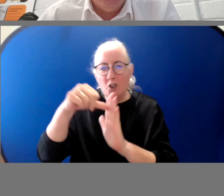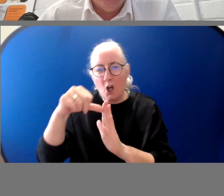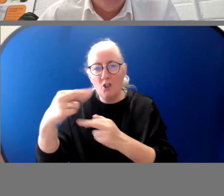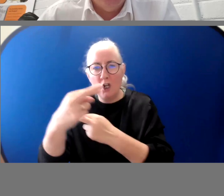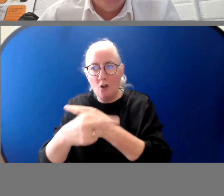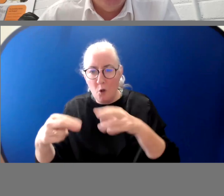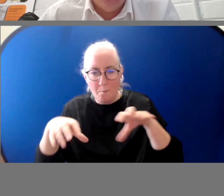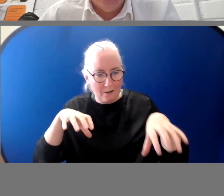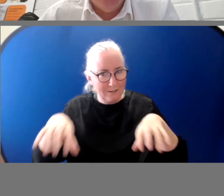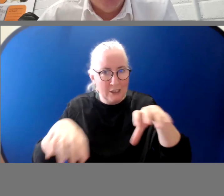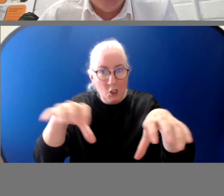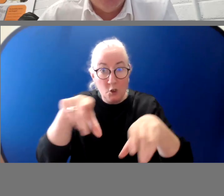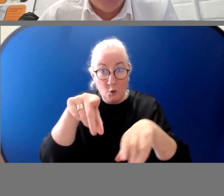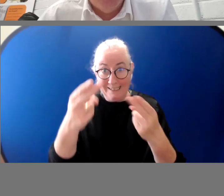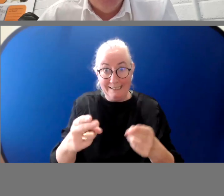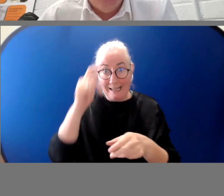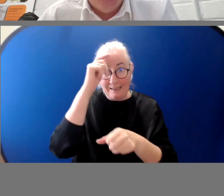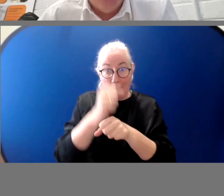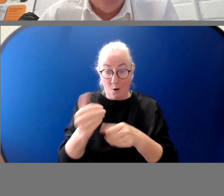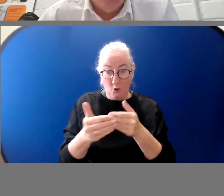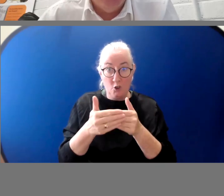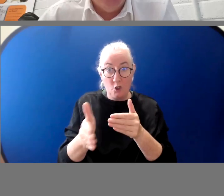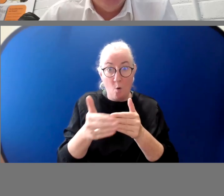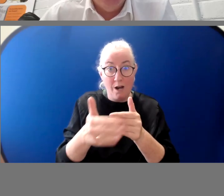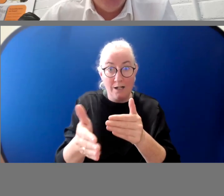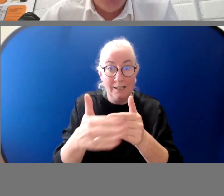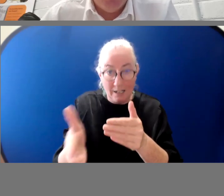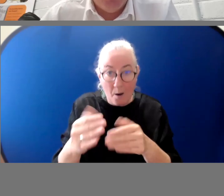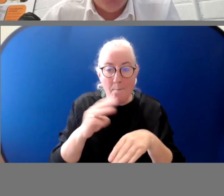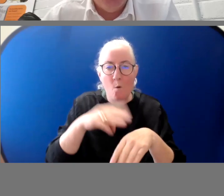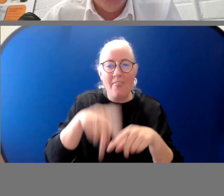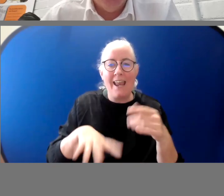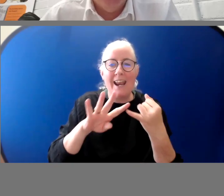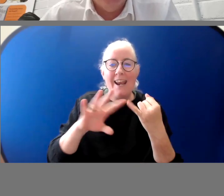you need to consider the positioning of the door so that it opens beyond 90°so that you can allow